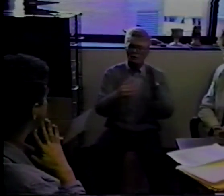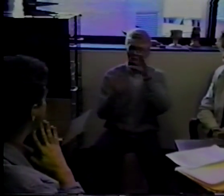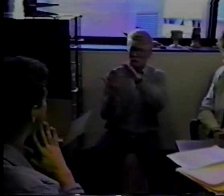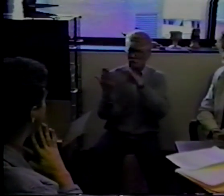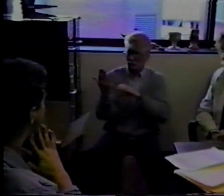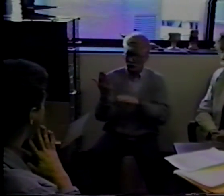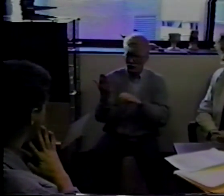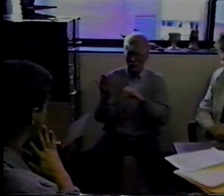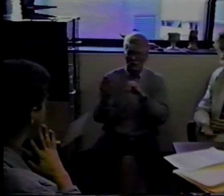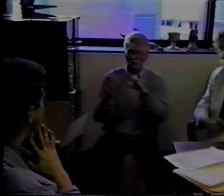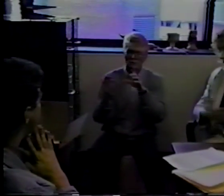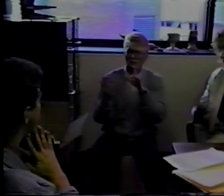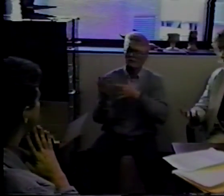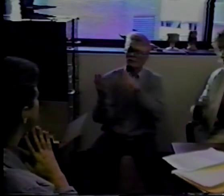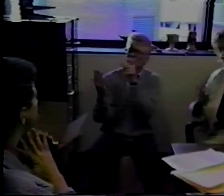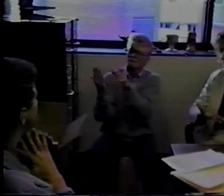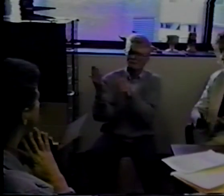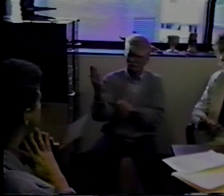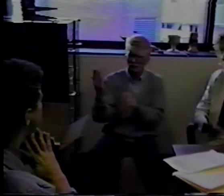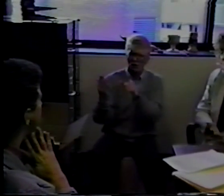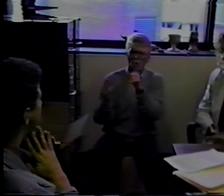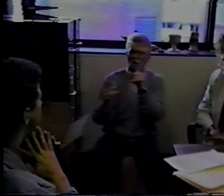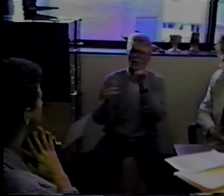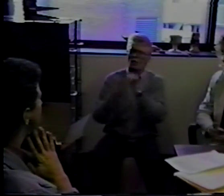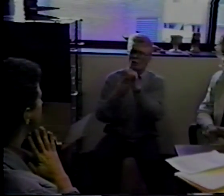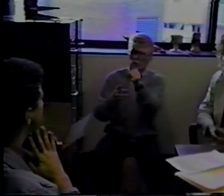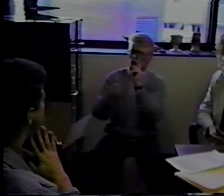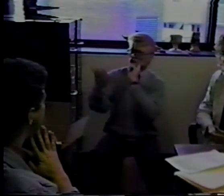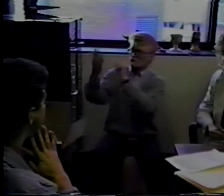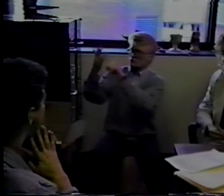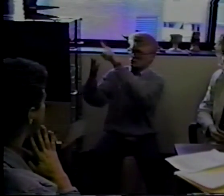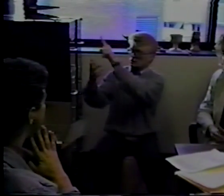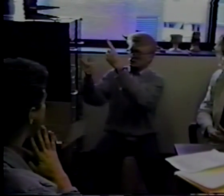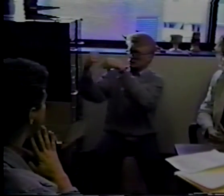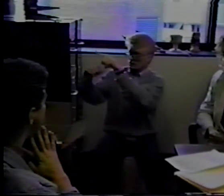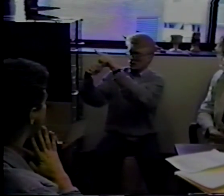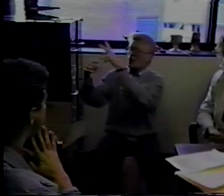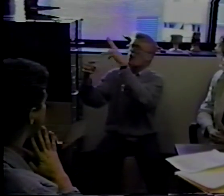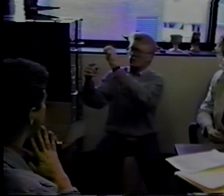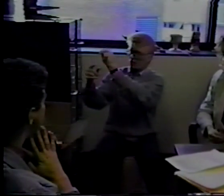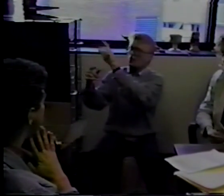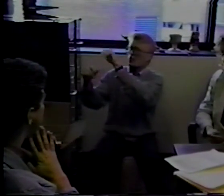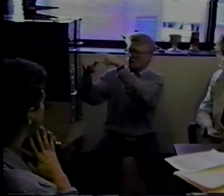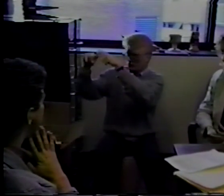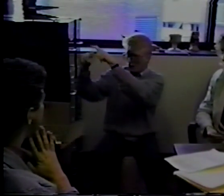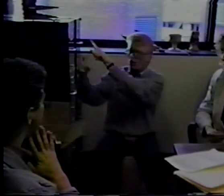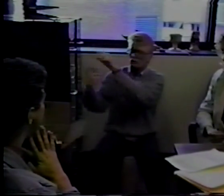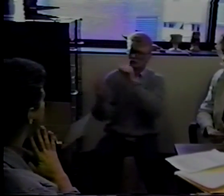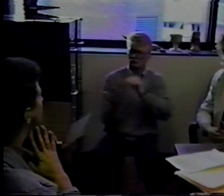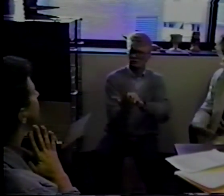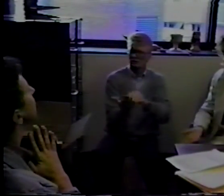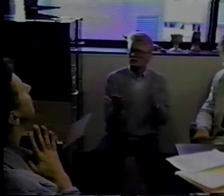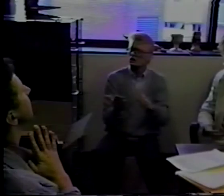um that you recognize in the original sign. Don't worry about how the translation looks.